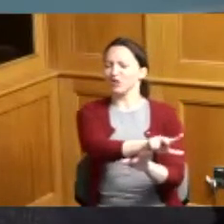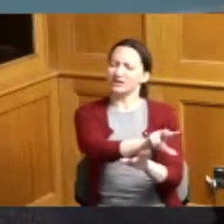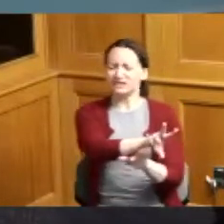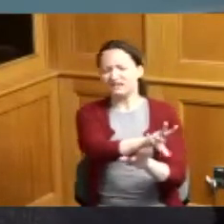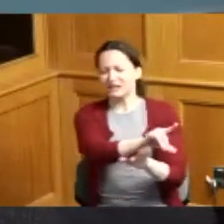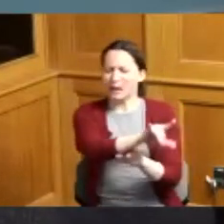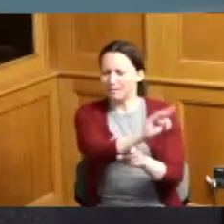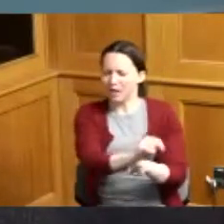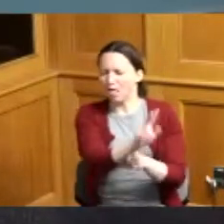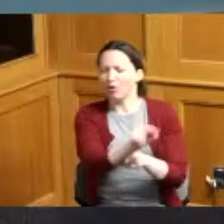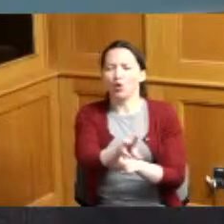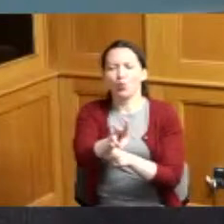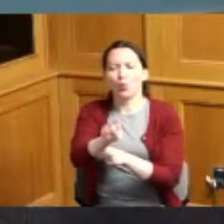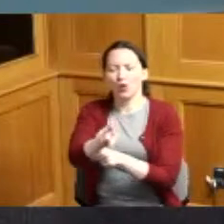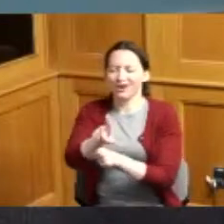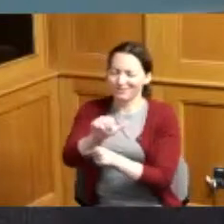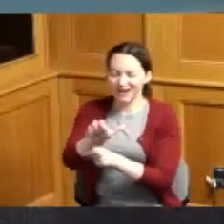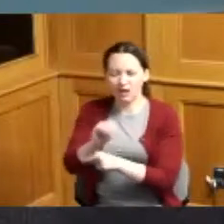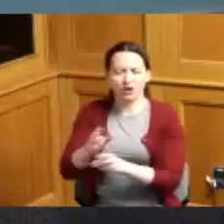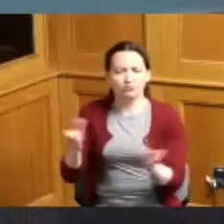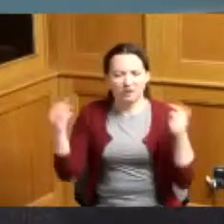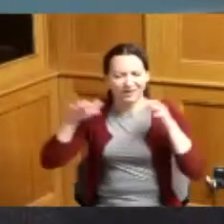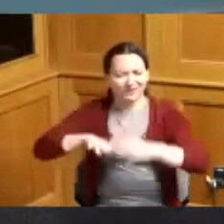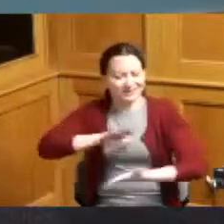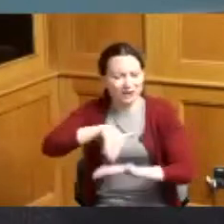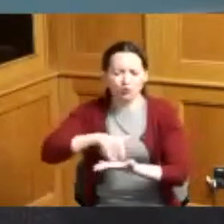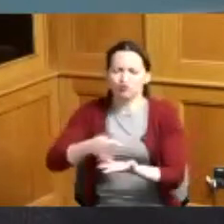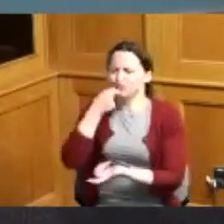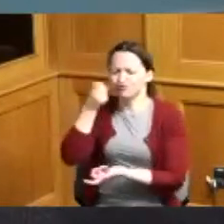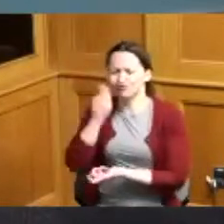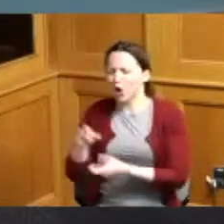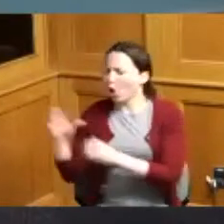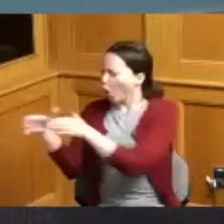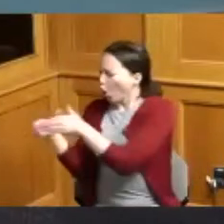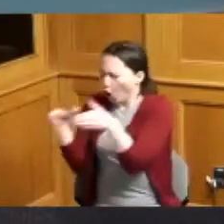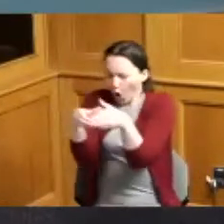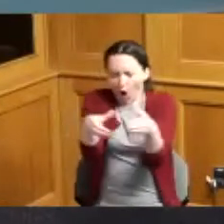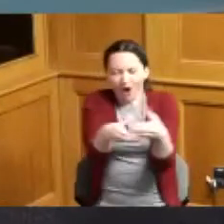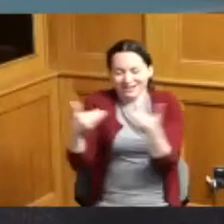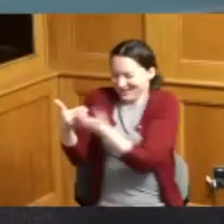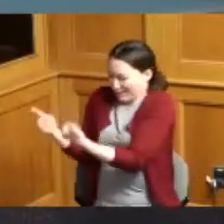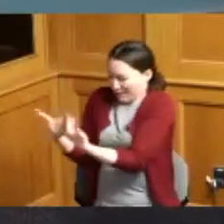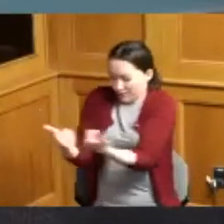and 100 million for convention center that's just that over here oh no that's just the World Cup I